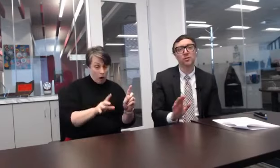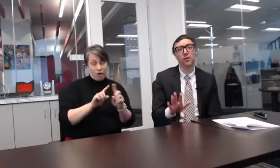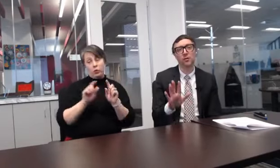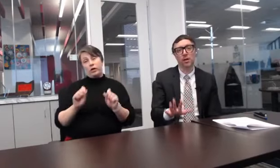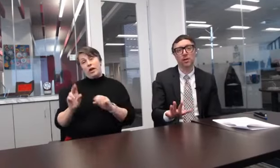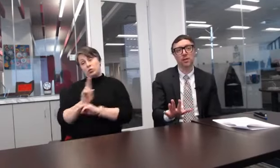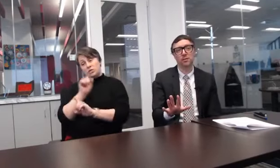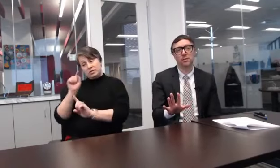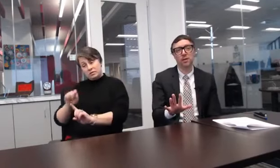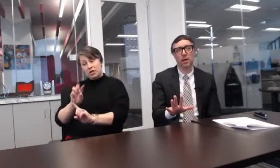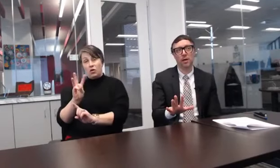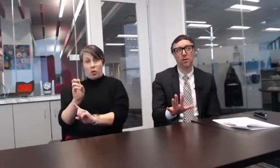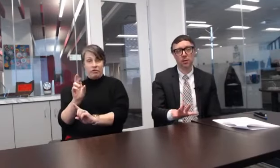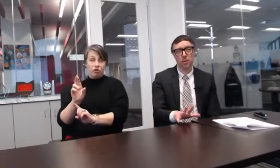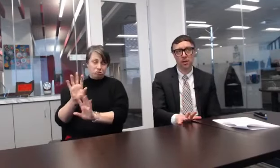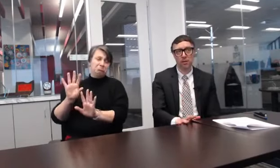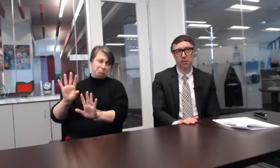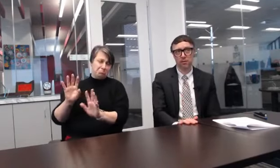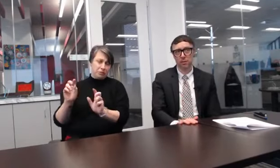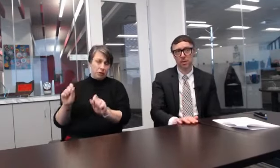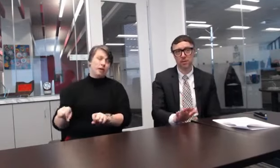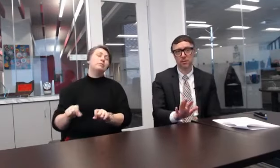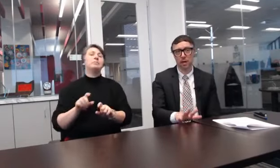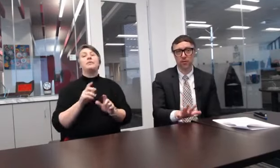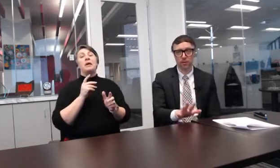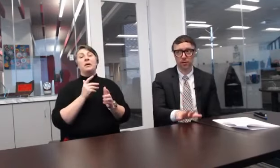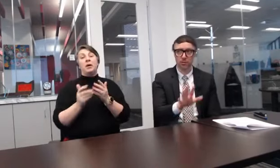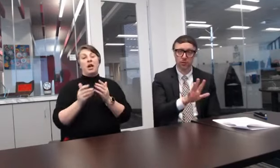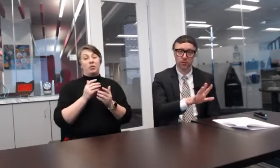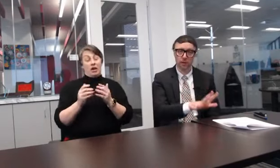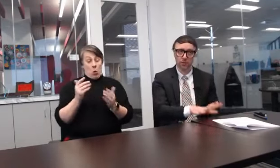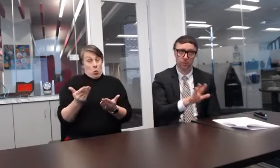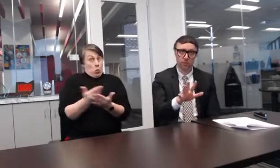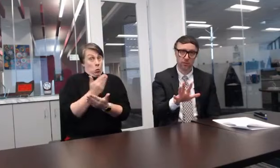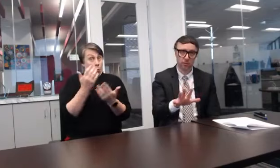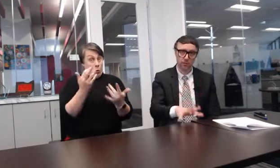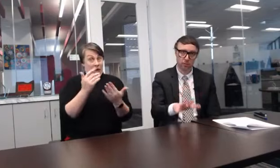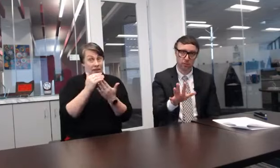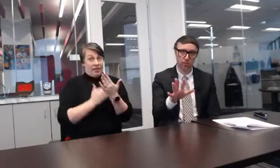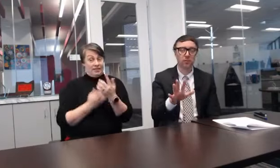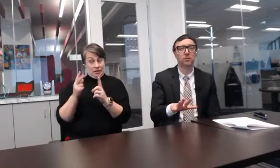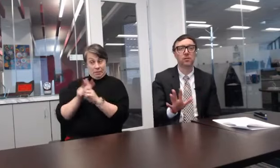So the waiting list, the new waiting list is not referring to Exit Waivers or Diversion Waivers,